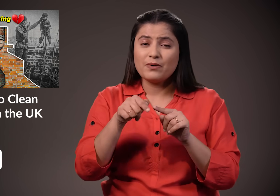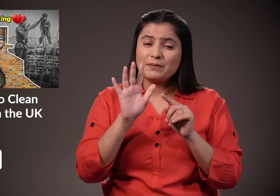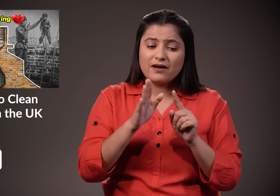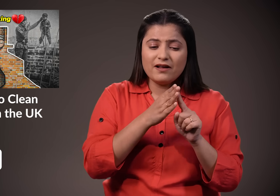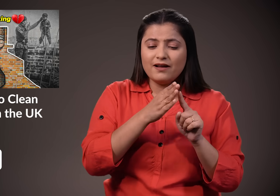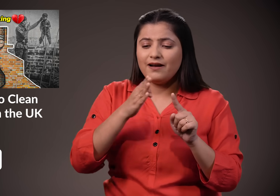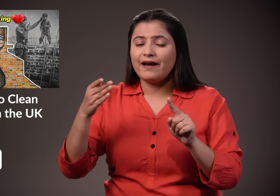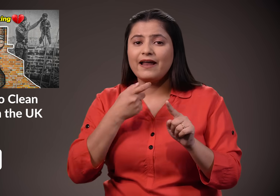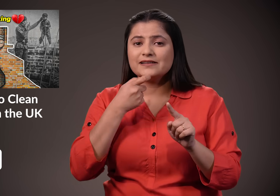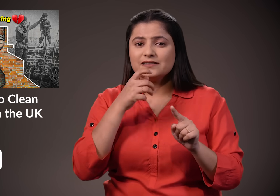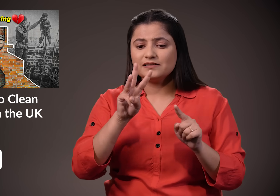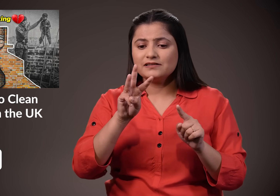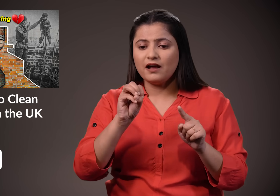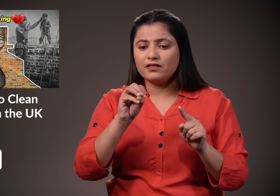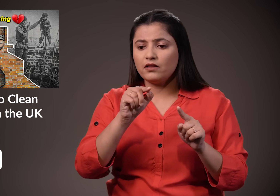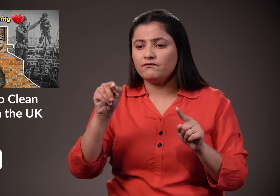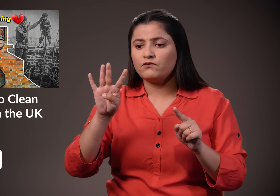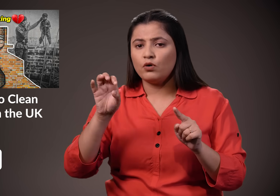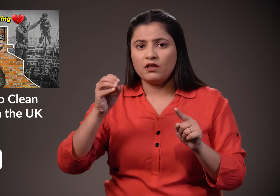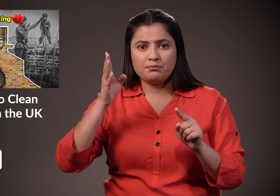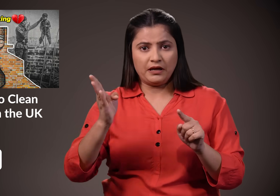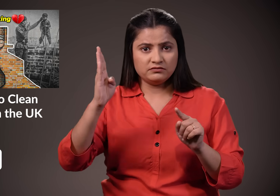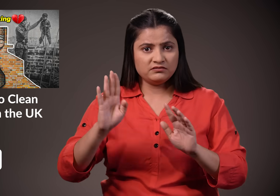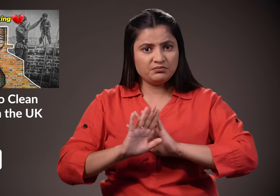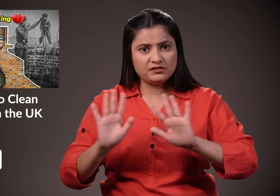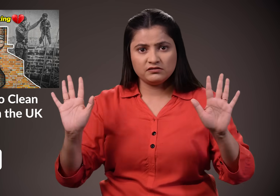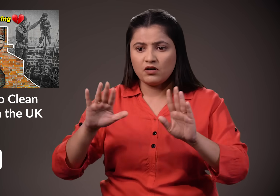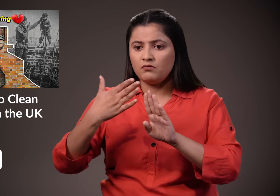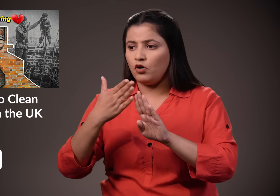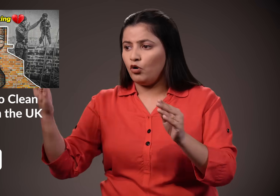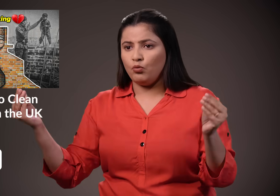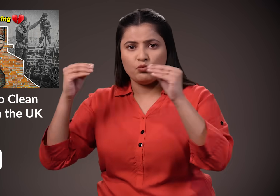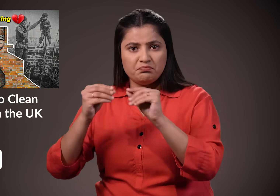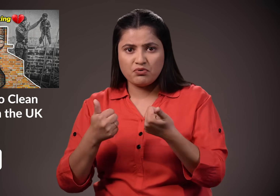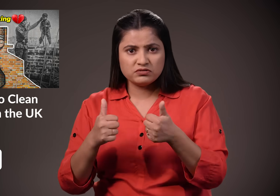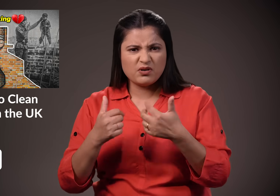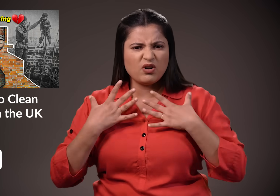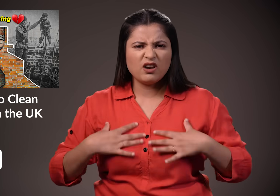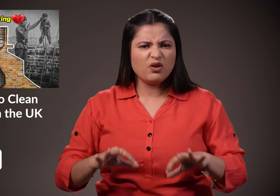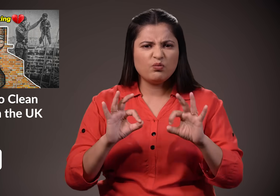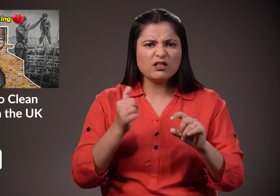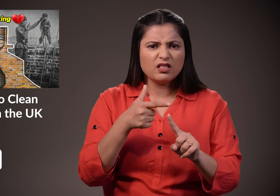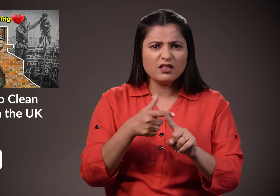Children who worked in chimneys rarely lived till past 30 - 40 years of age.